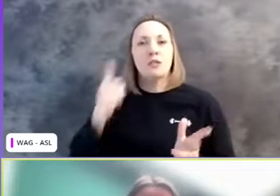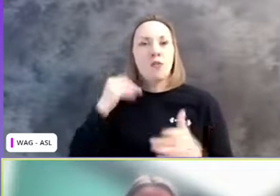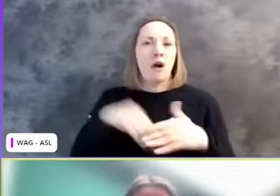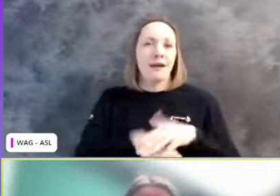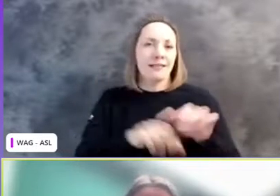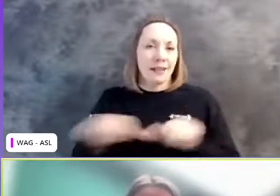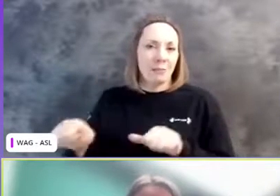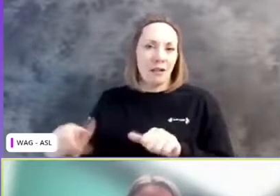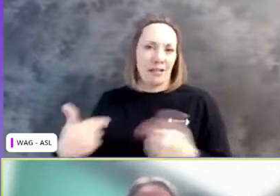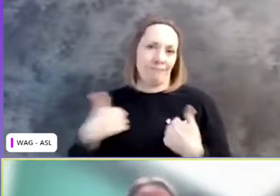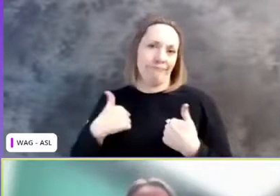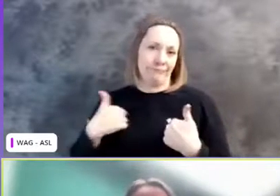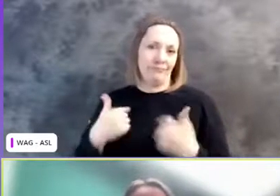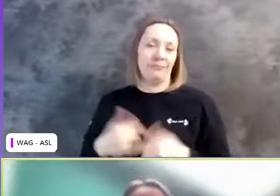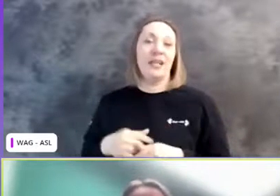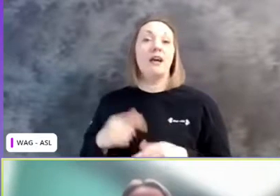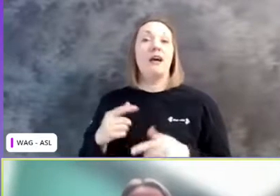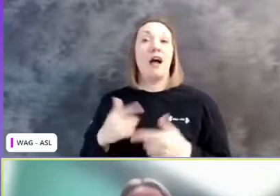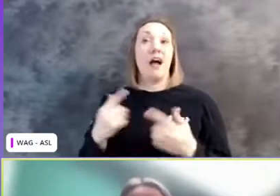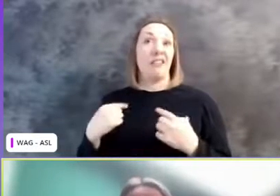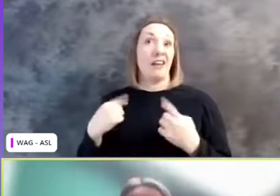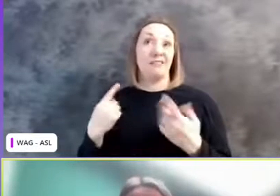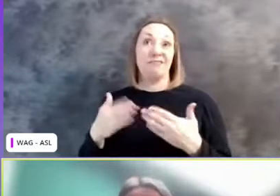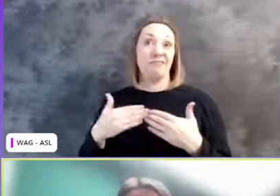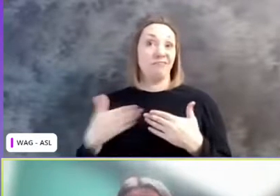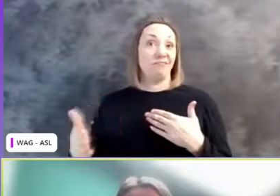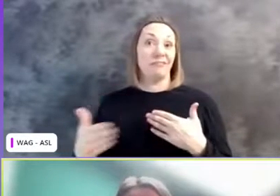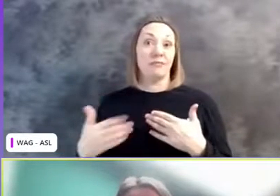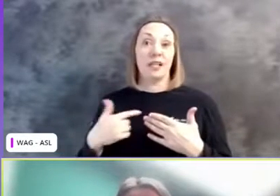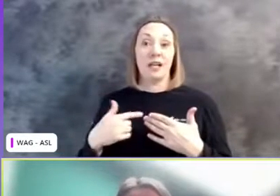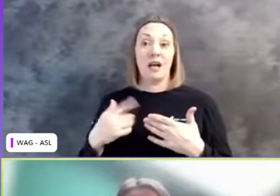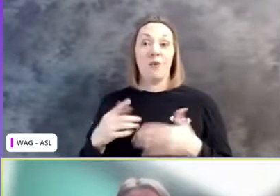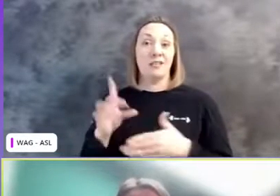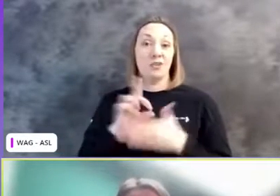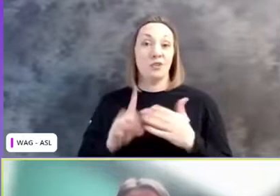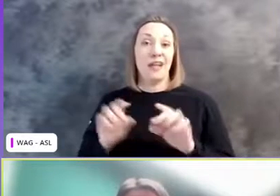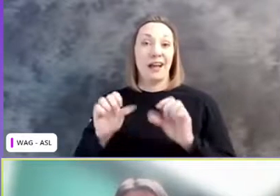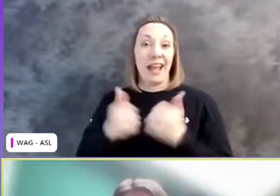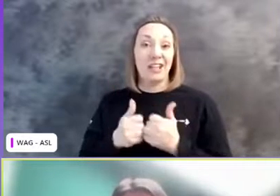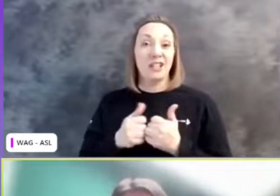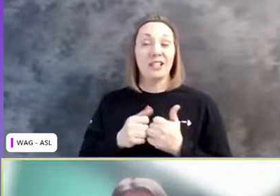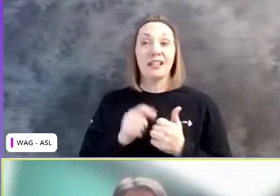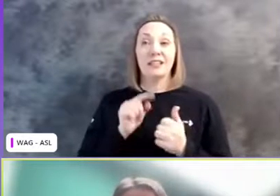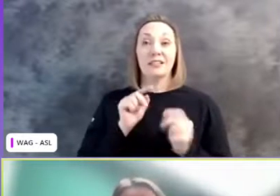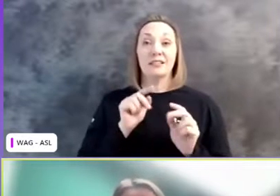was in a position where I was the one that had to push for accessibility in the team,